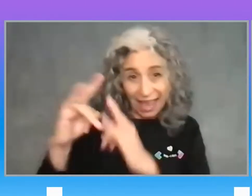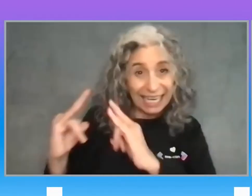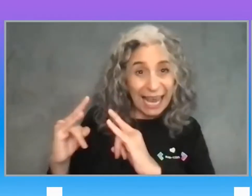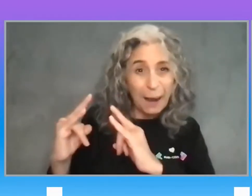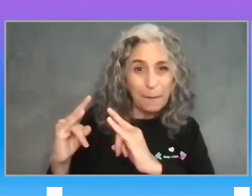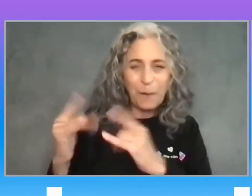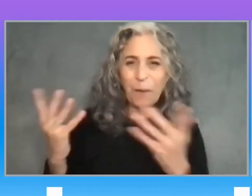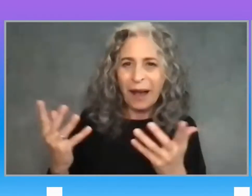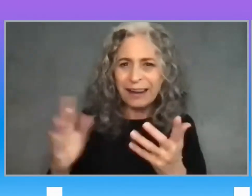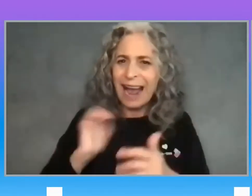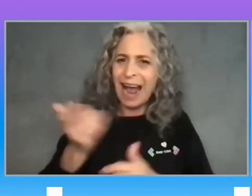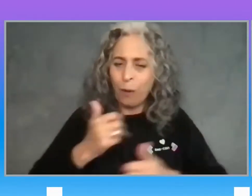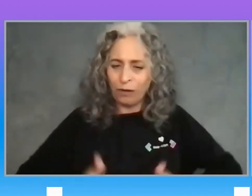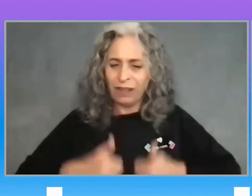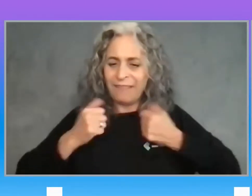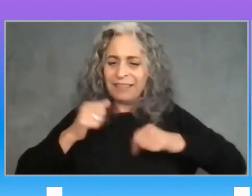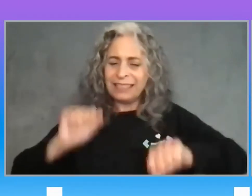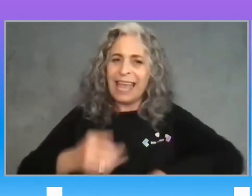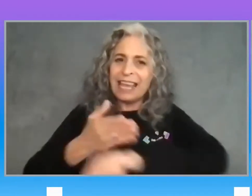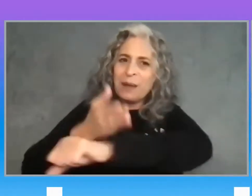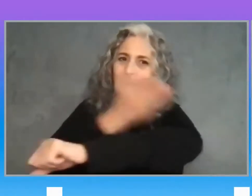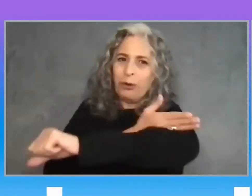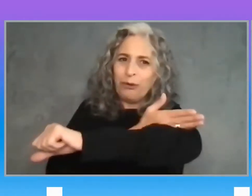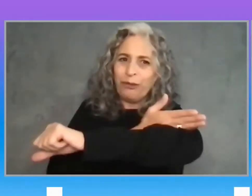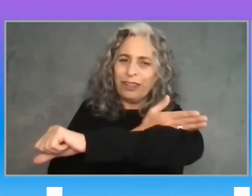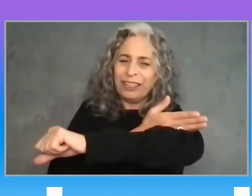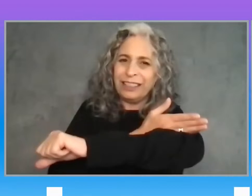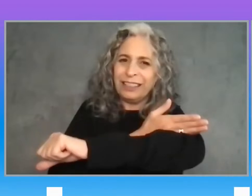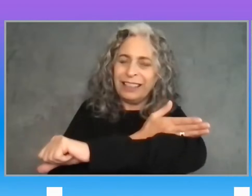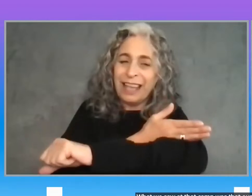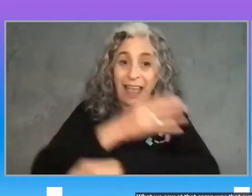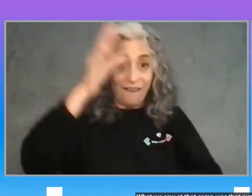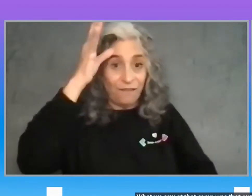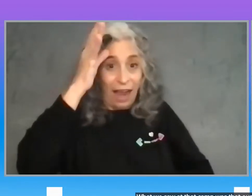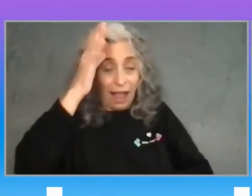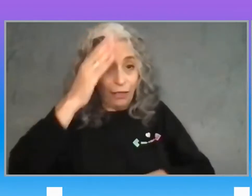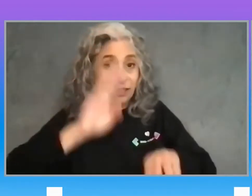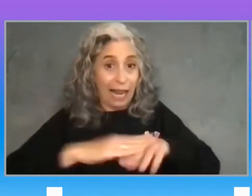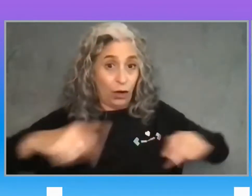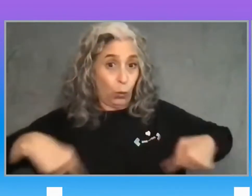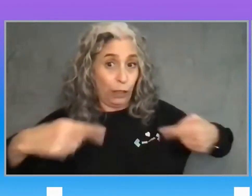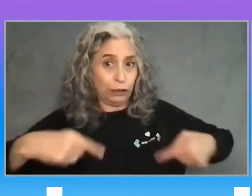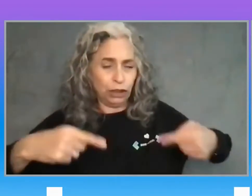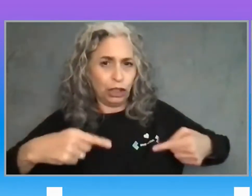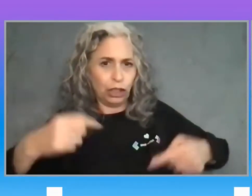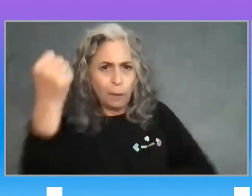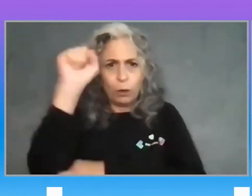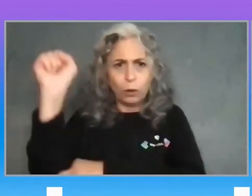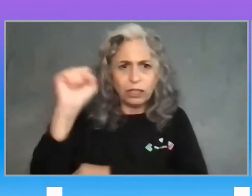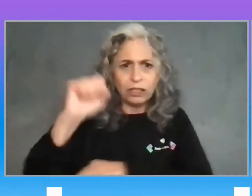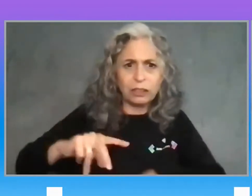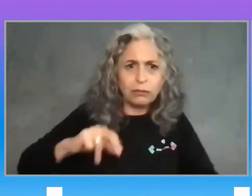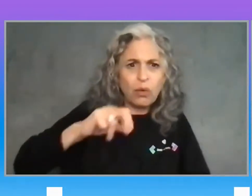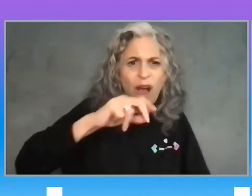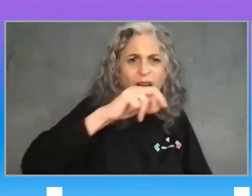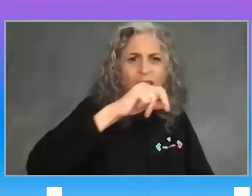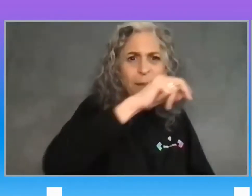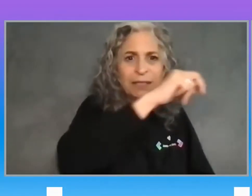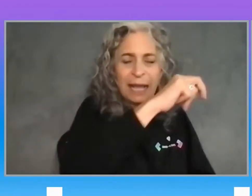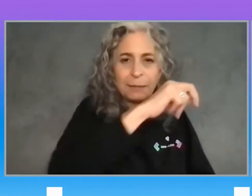that our lives could be better. A child rides his father's wheelchair. Protesters crawl up Capitol steps.